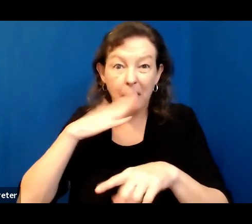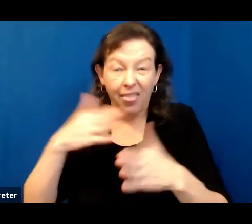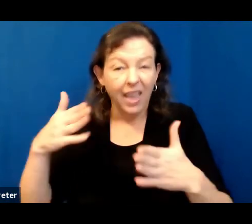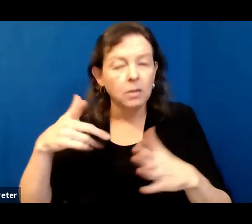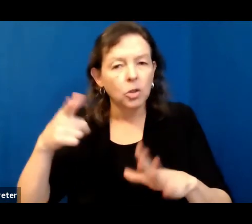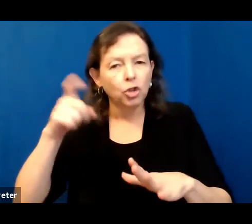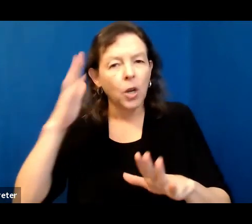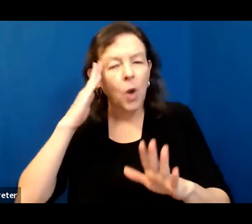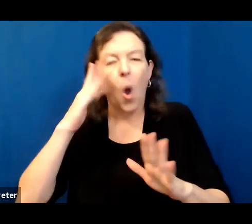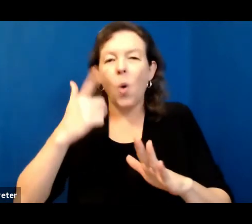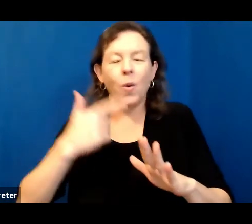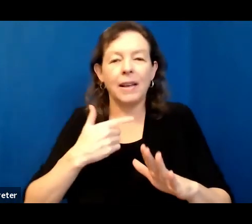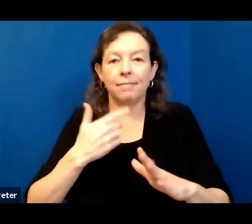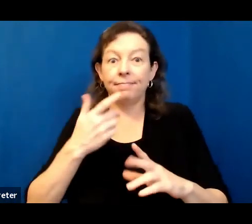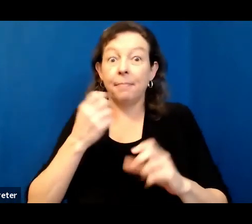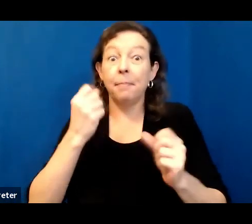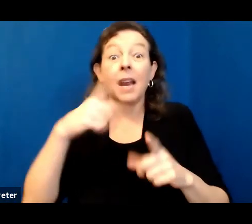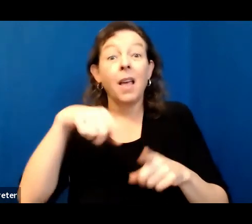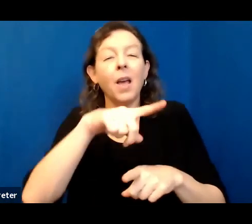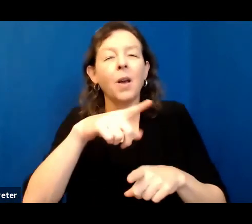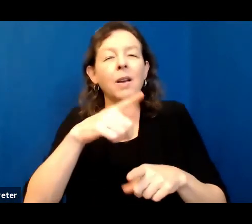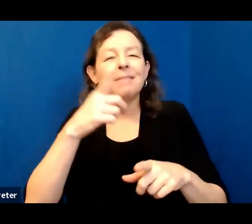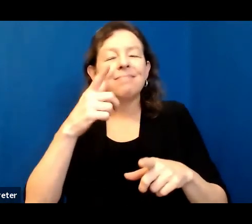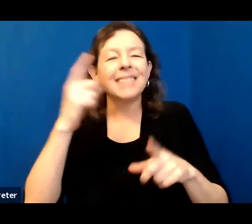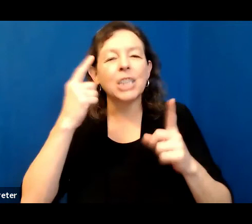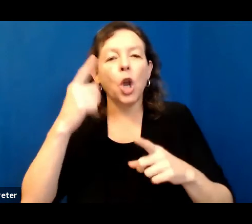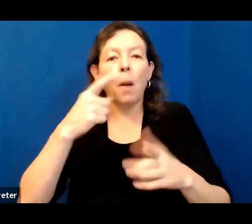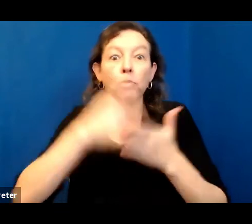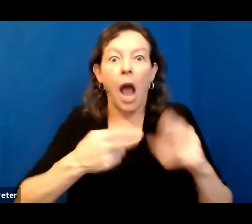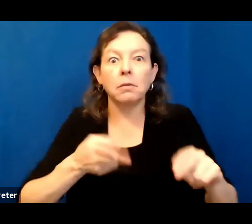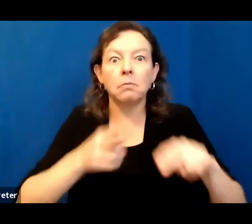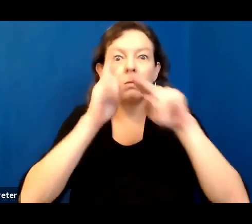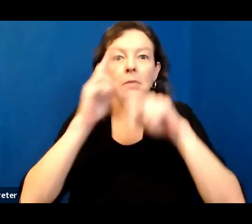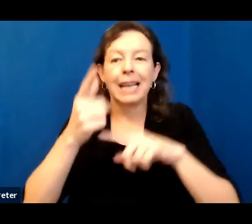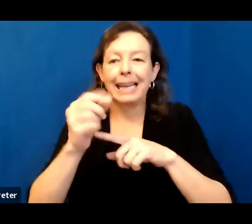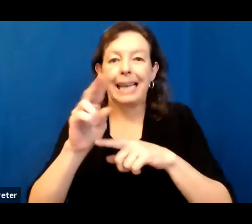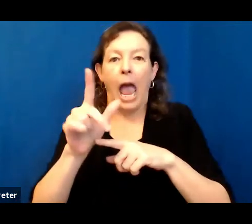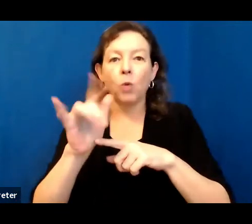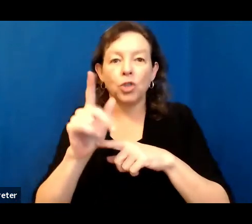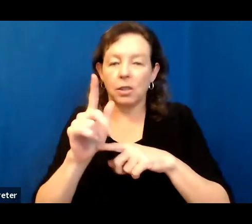Price gouging is always an issue, you know, contract issues. So make sure you know of your legal AIDS